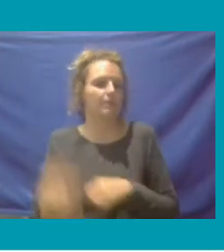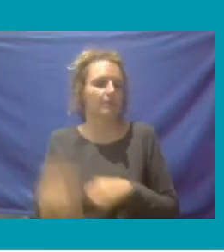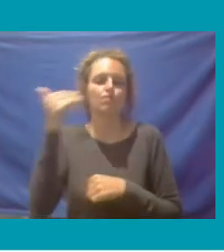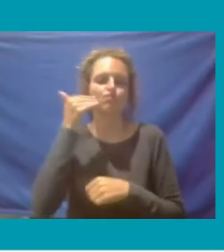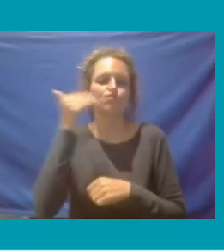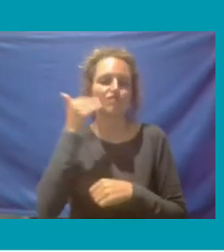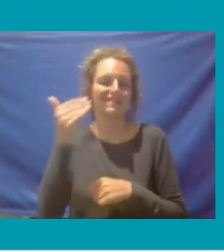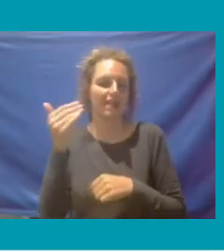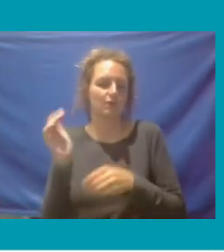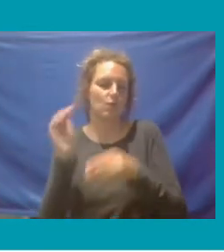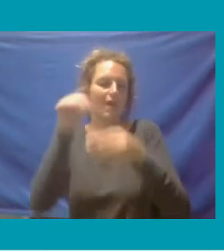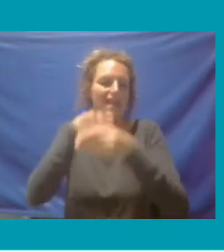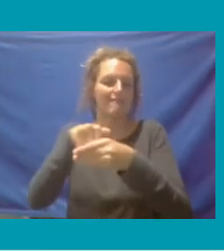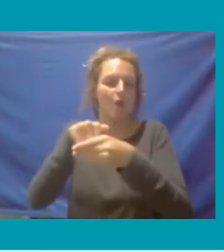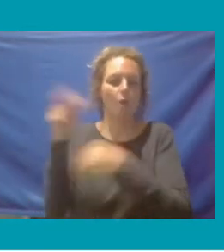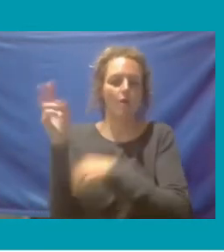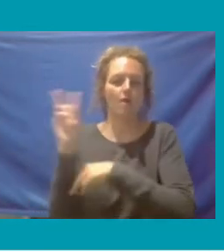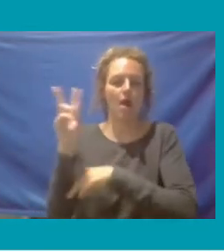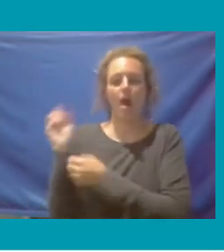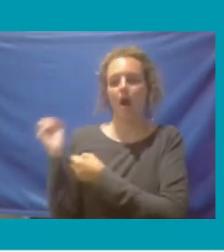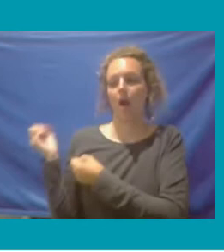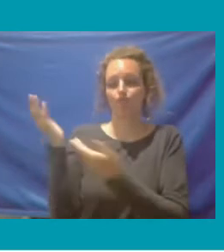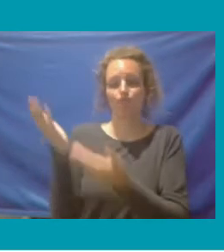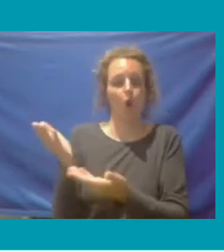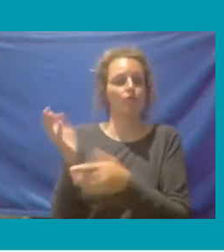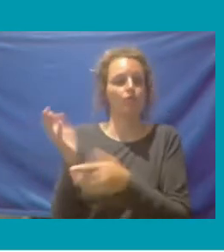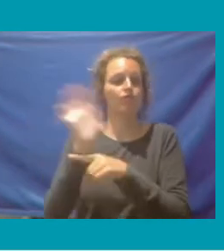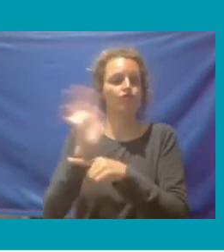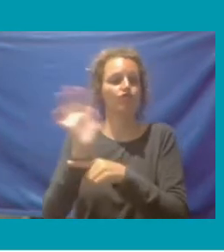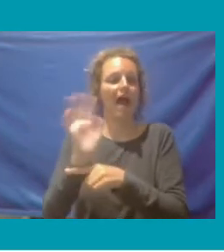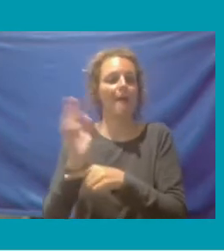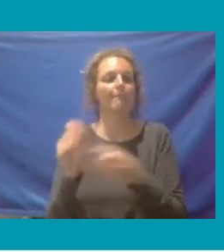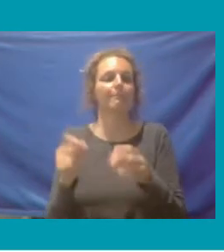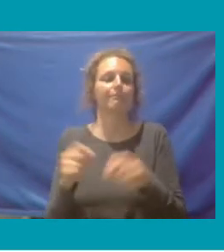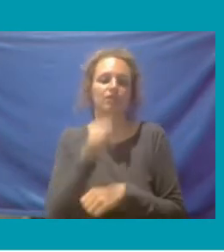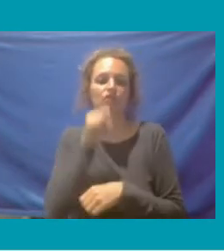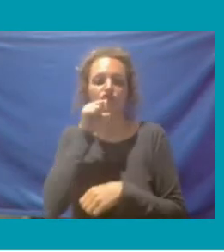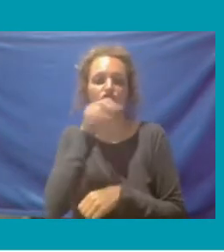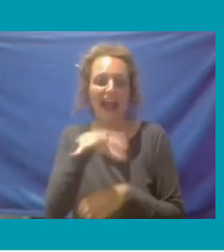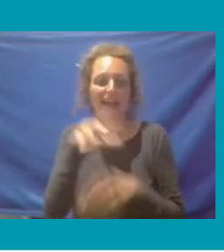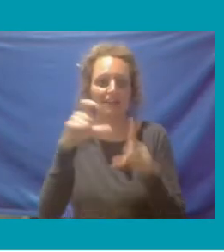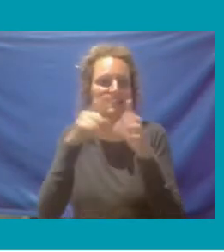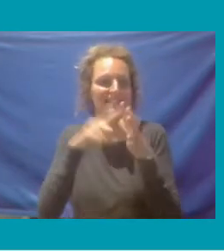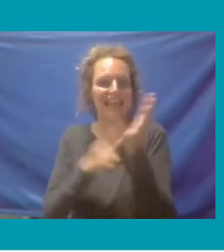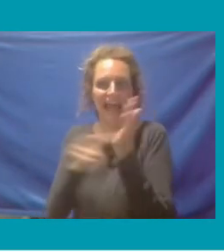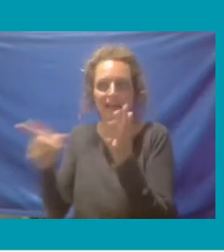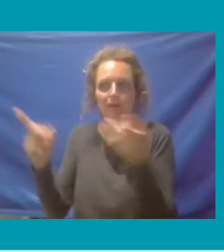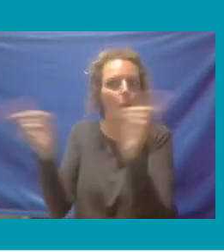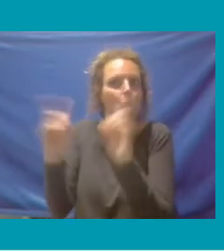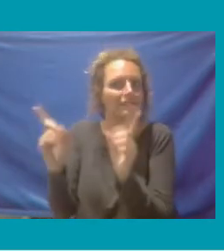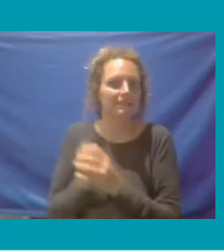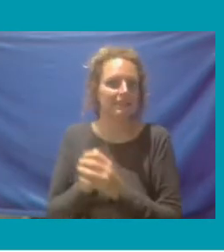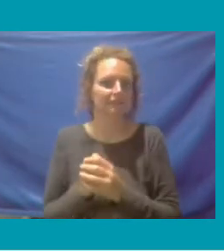What is the Evenbreak Career Hive? So it's brand new as we know it's careers,